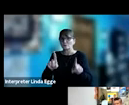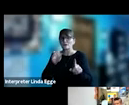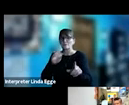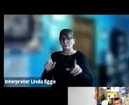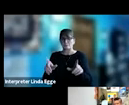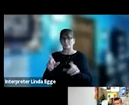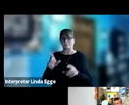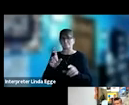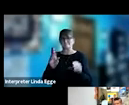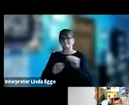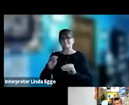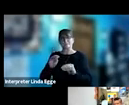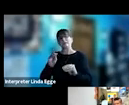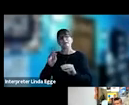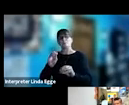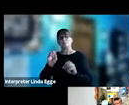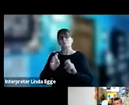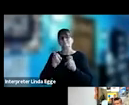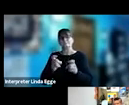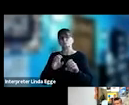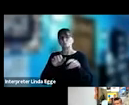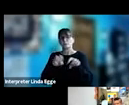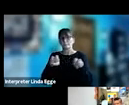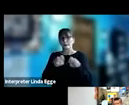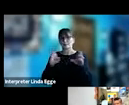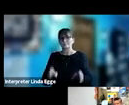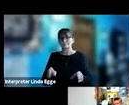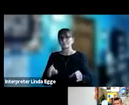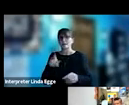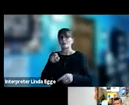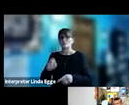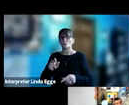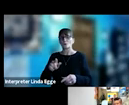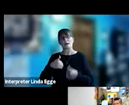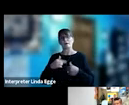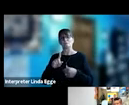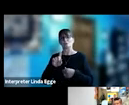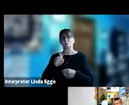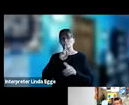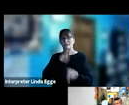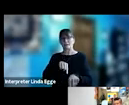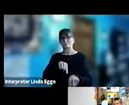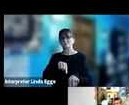and we'll get them to the panelists. We'll answer some here. So you'll have your question answered within the week.